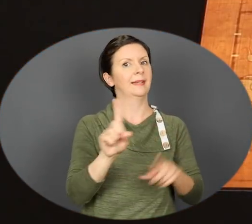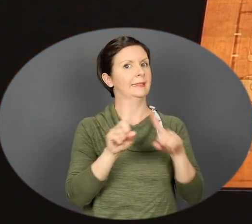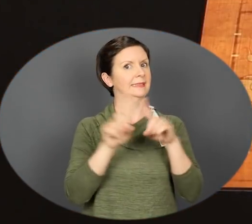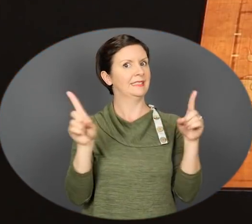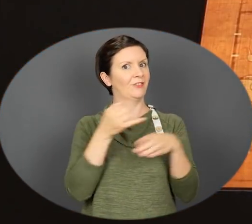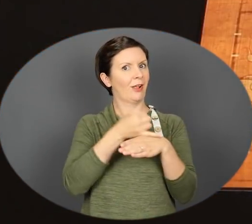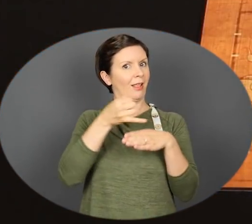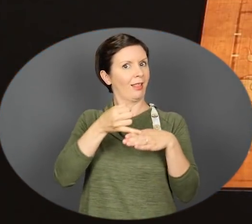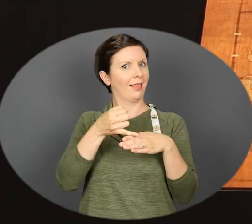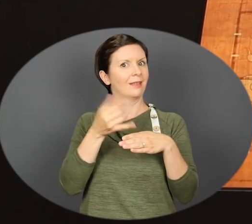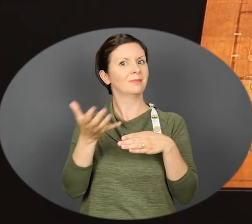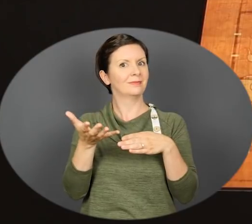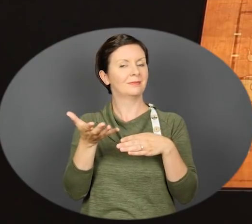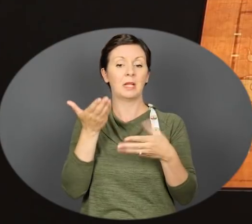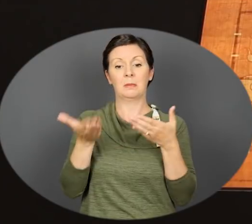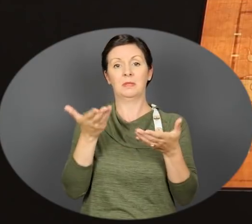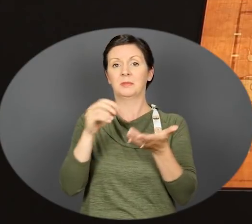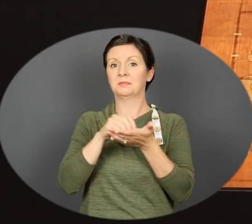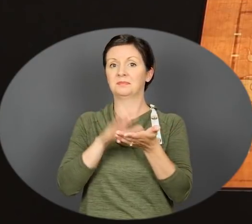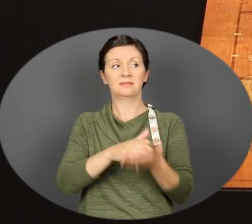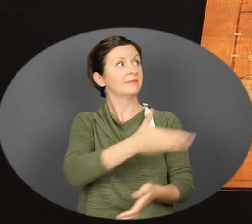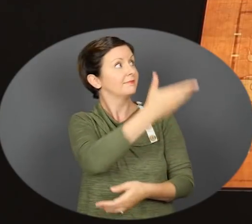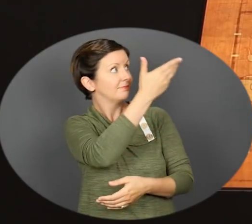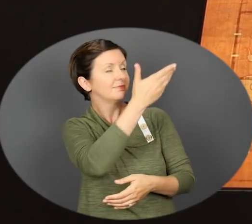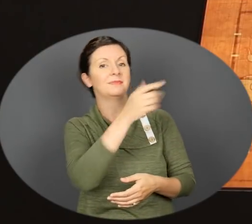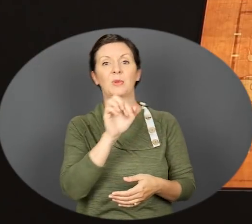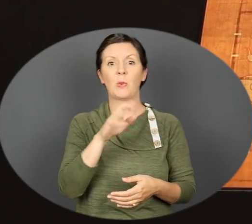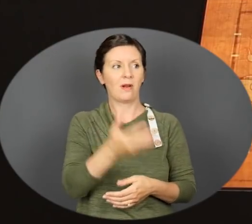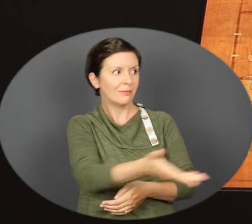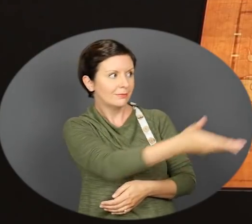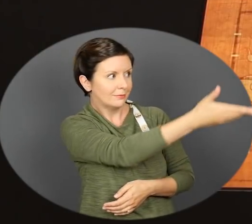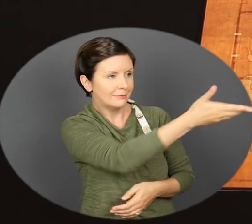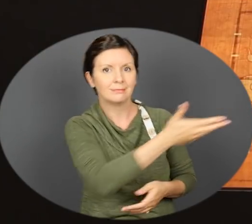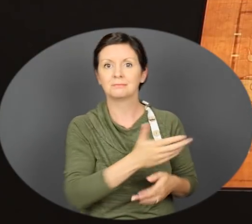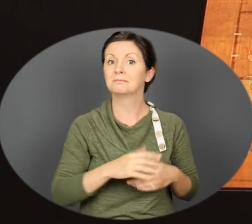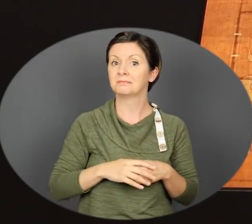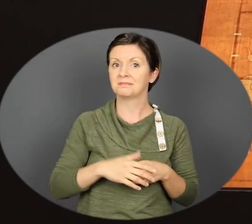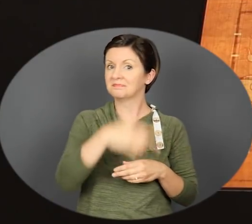another available line. So they could go adjacent to me or they could go much farther away,